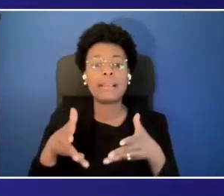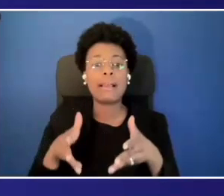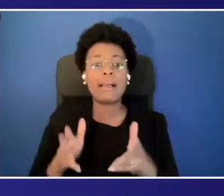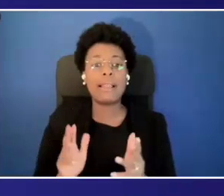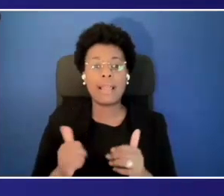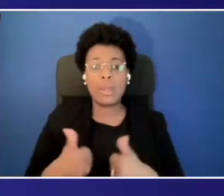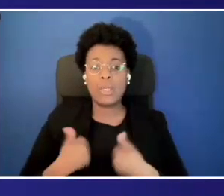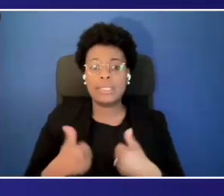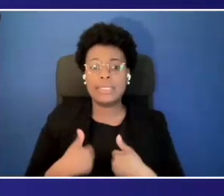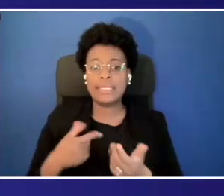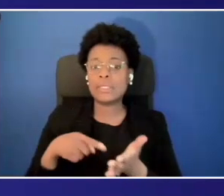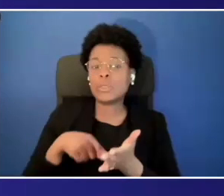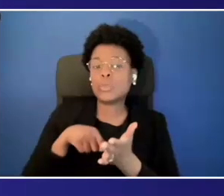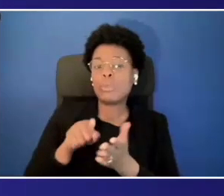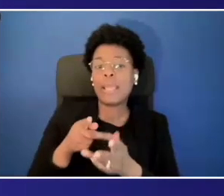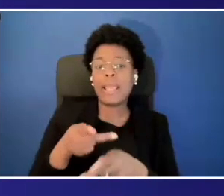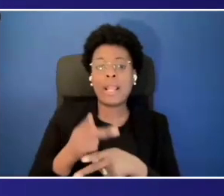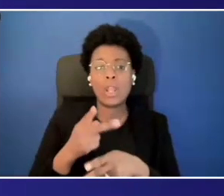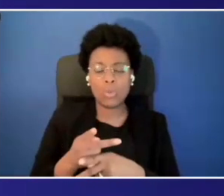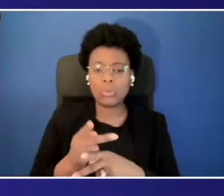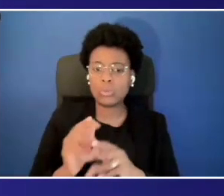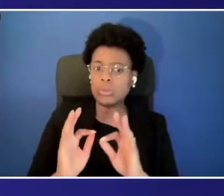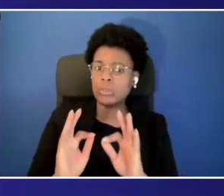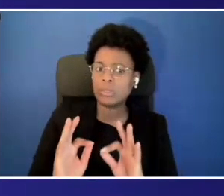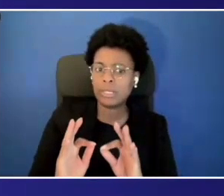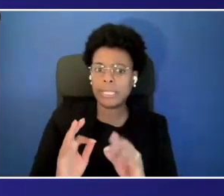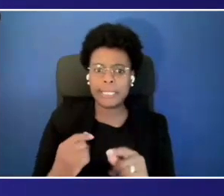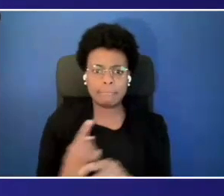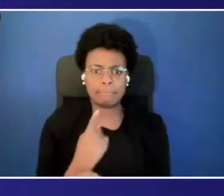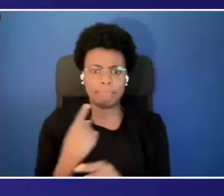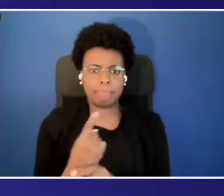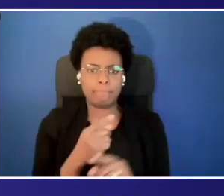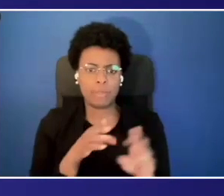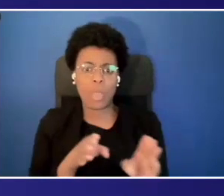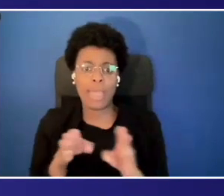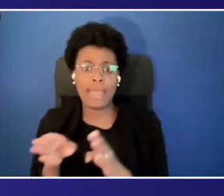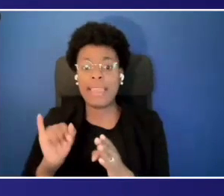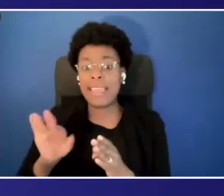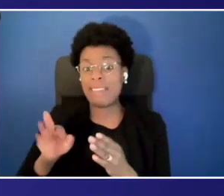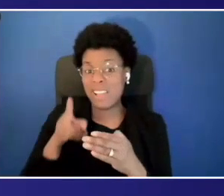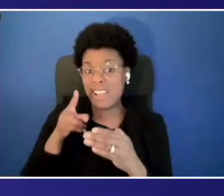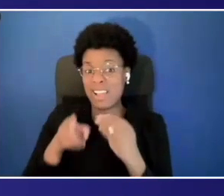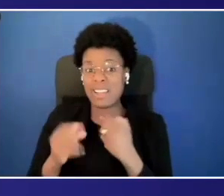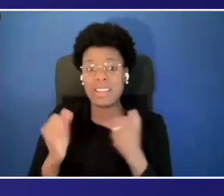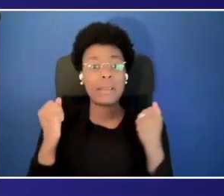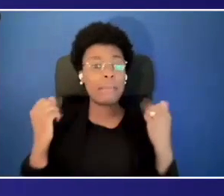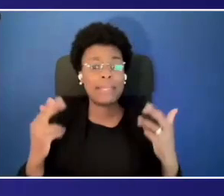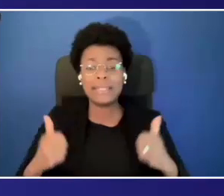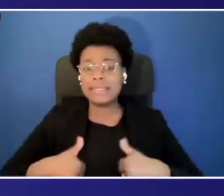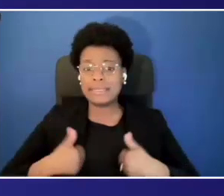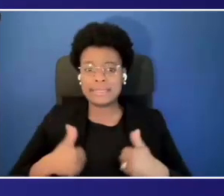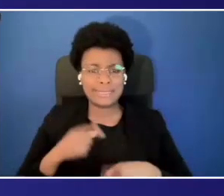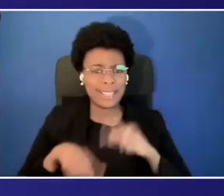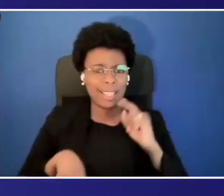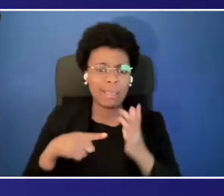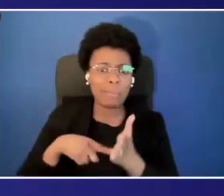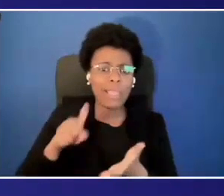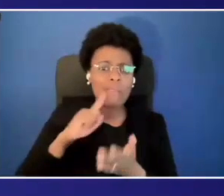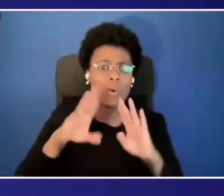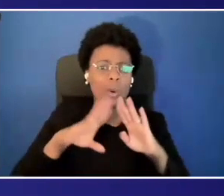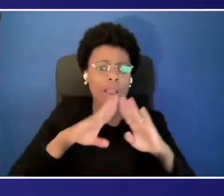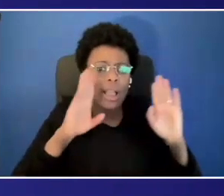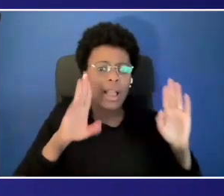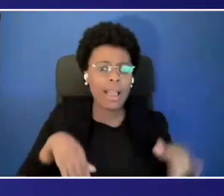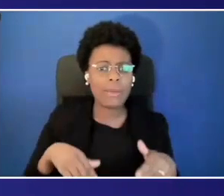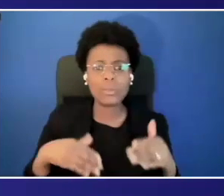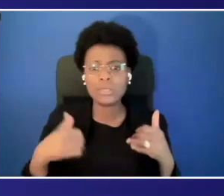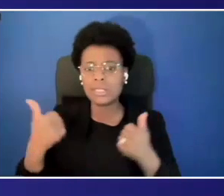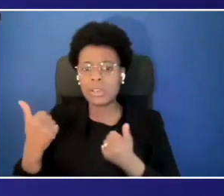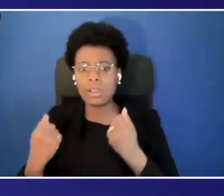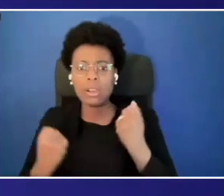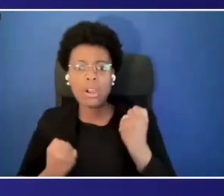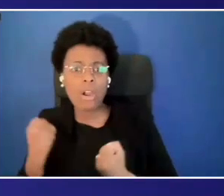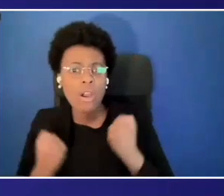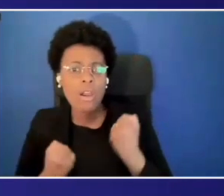If this option was not available or is cut, many citizens wouldn't be able to pay for their homes, their cars, or food for their children.